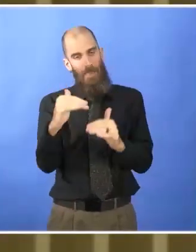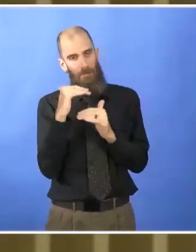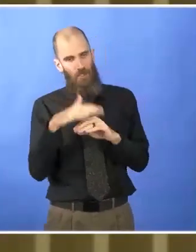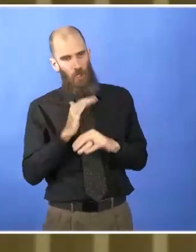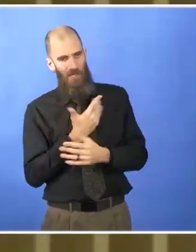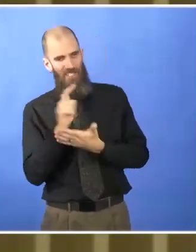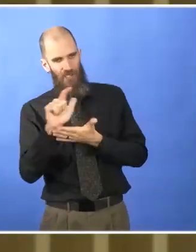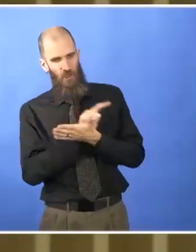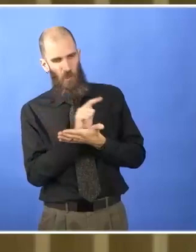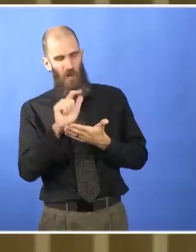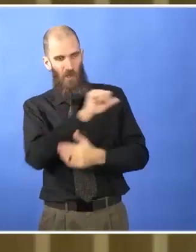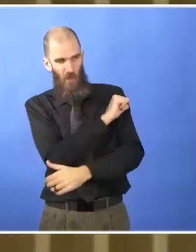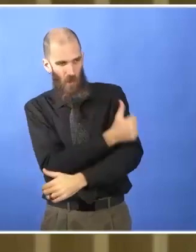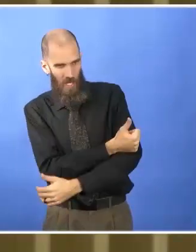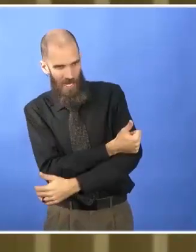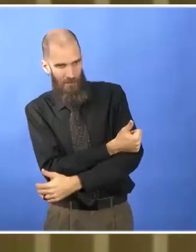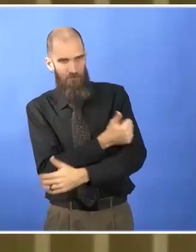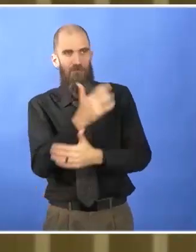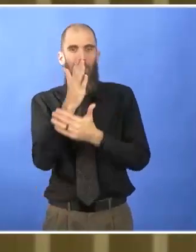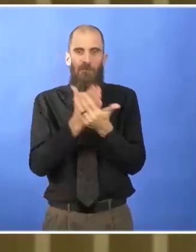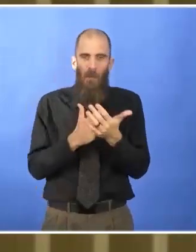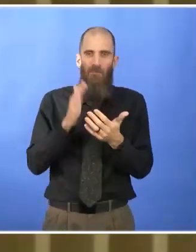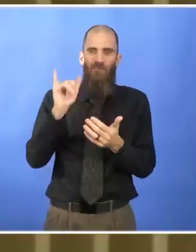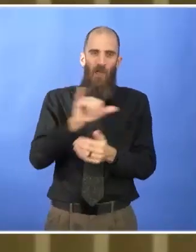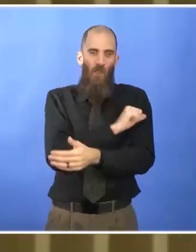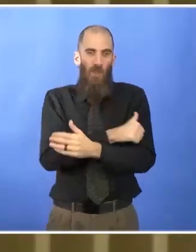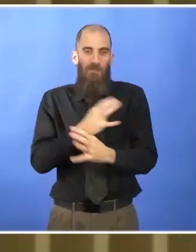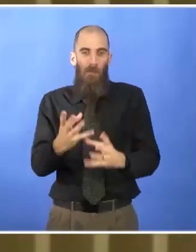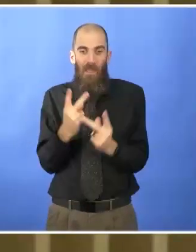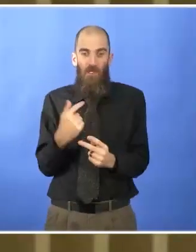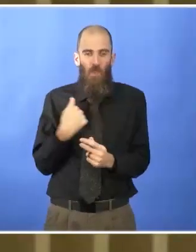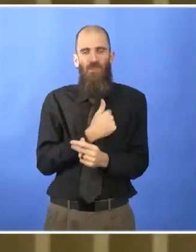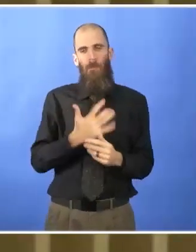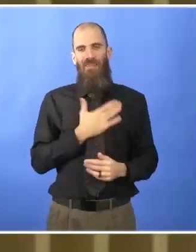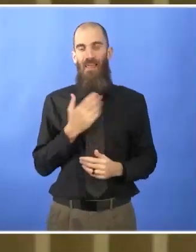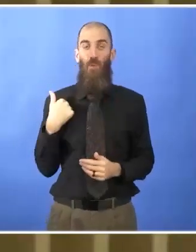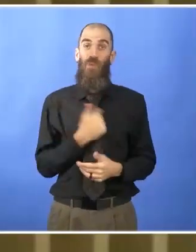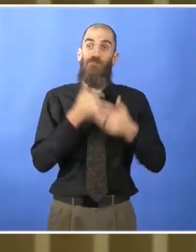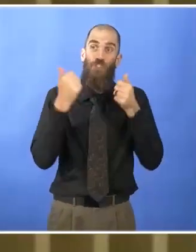GLAD WE HAVE ATTEMPTED TO MAKE PROGRESS THERE.